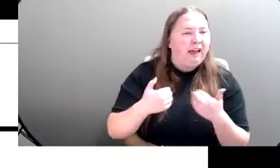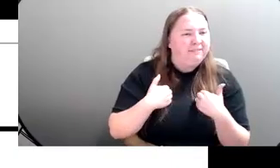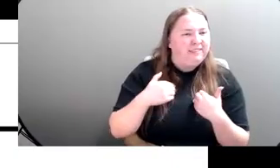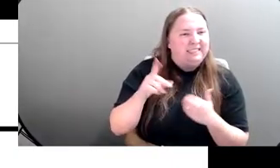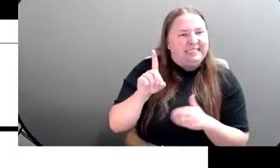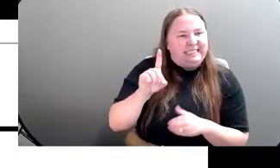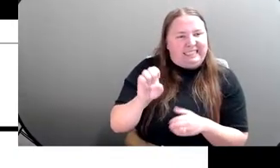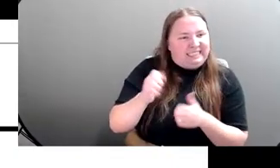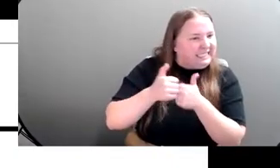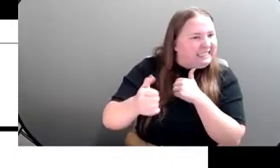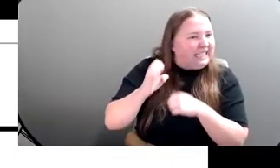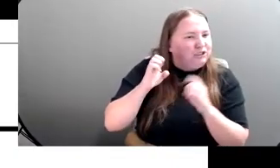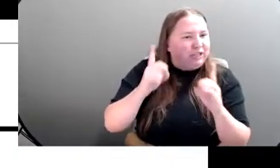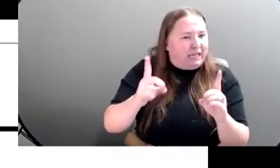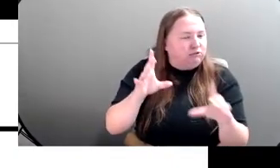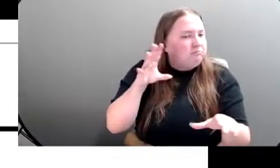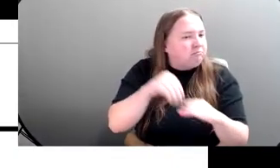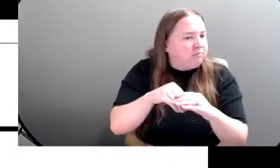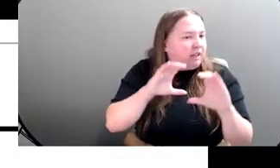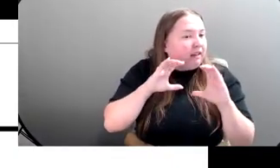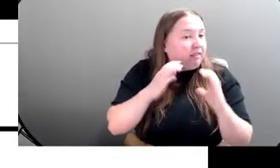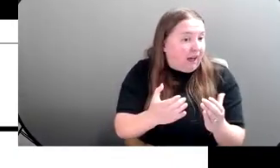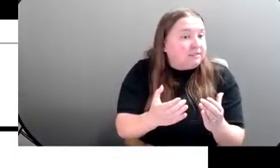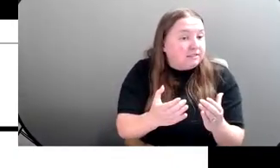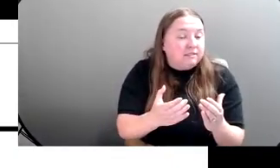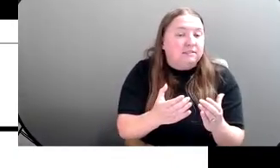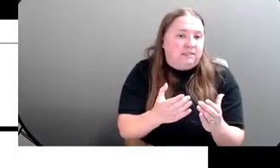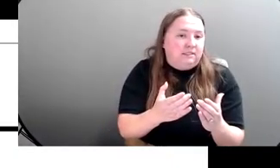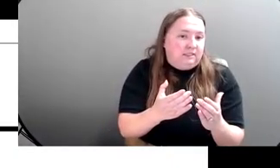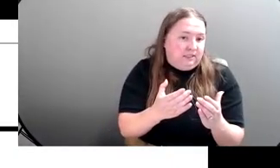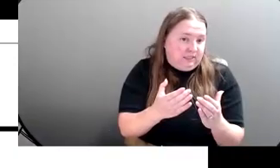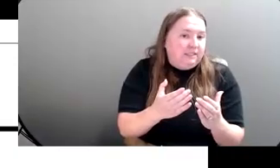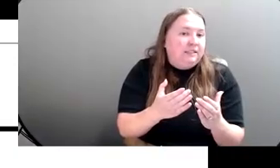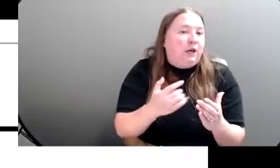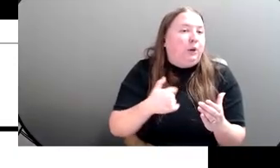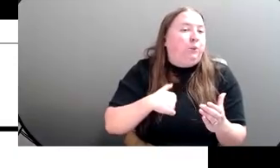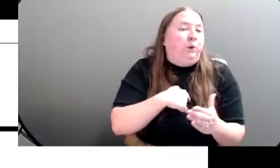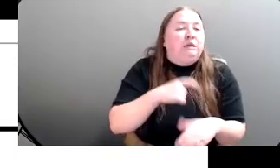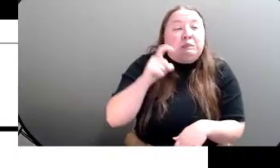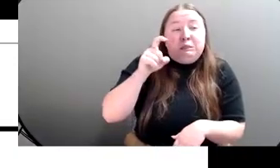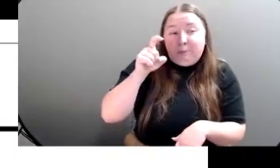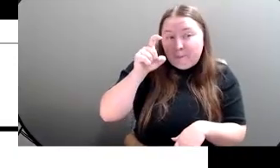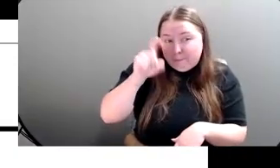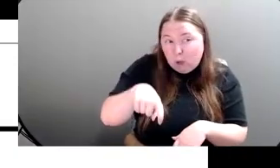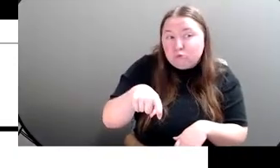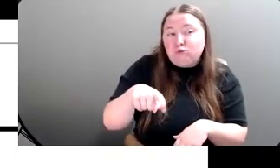you know, a part of a class is offered through distance education. We are supposed to be doing RSI.